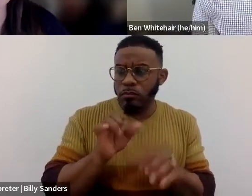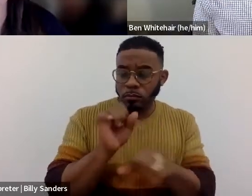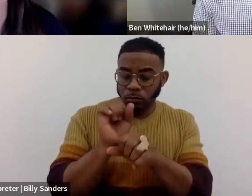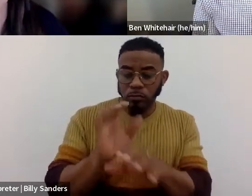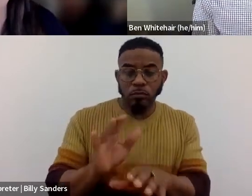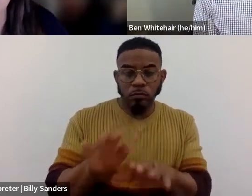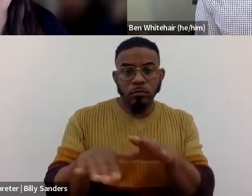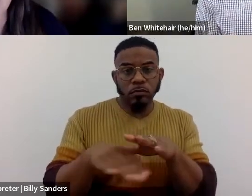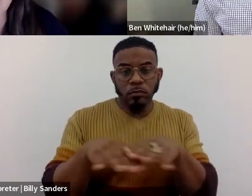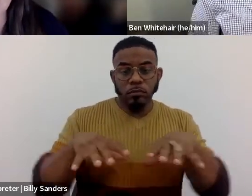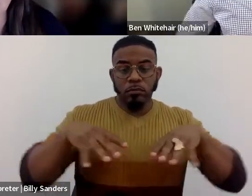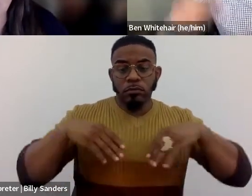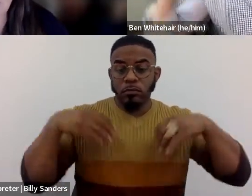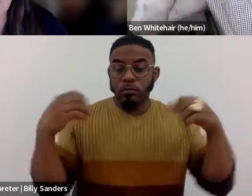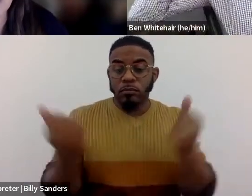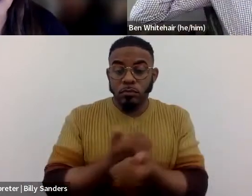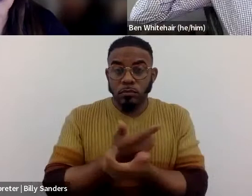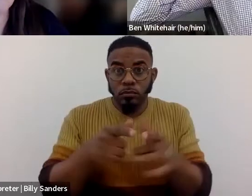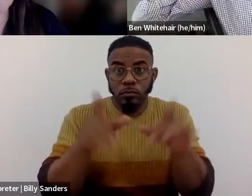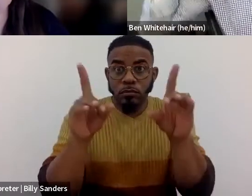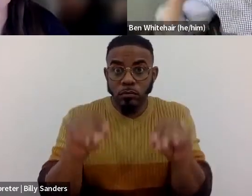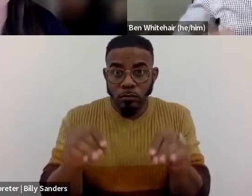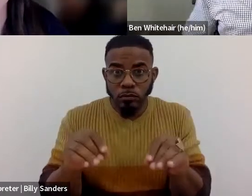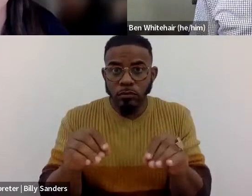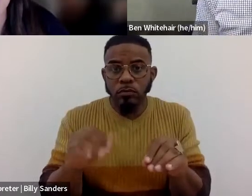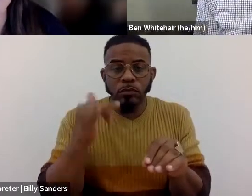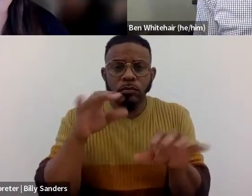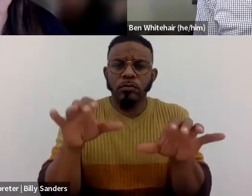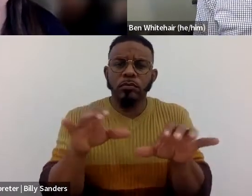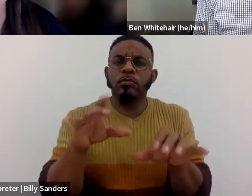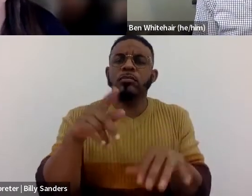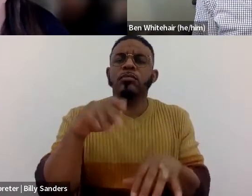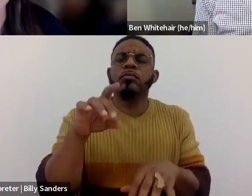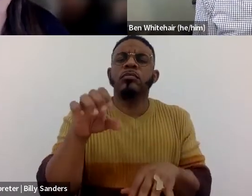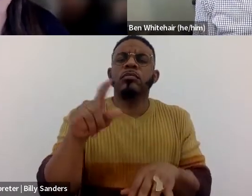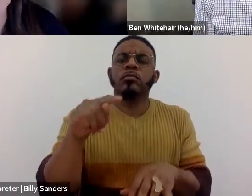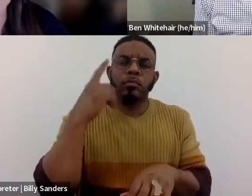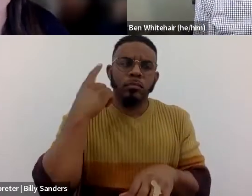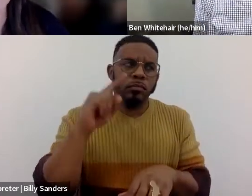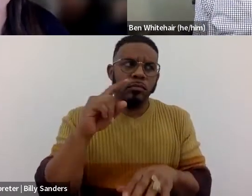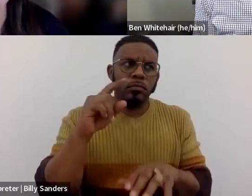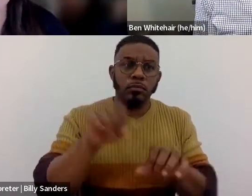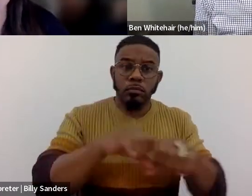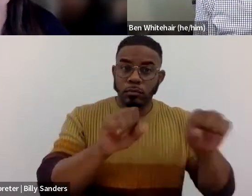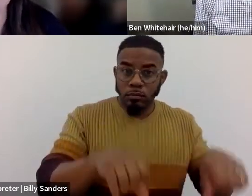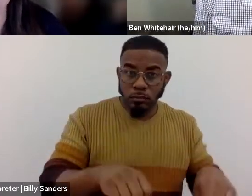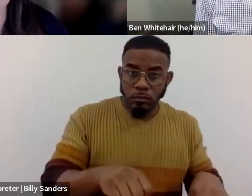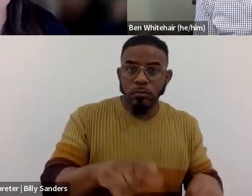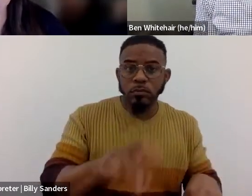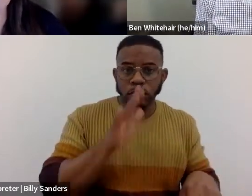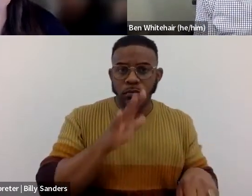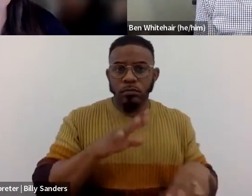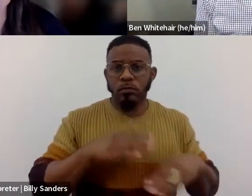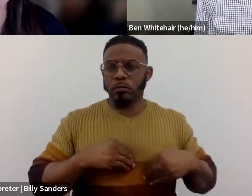basically owns everything you do. And so if you're doing a podcast for a station, they will claim ownership of it.